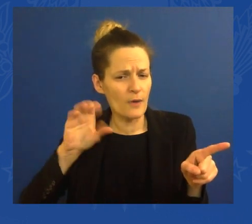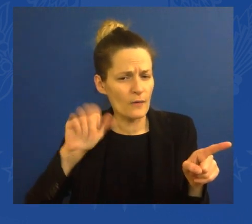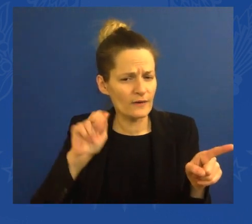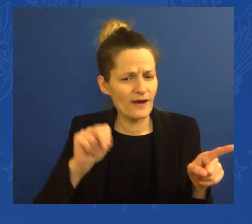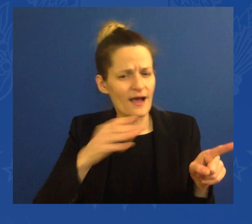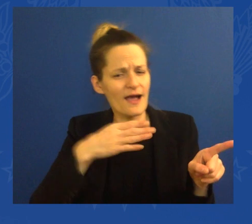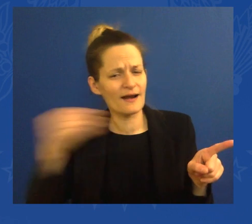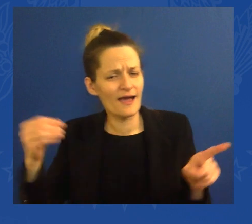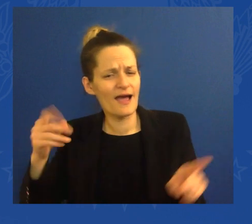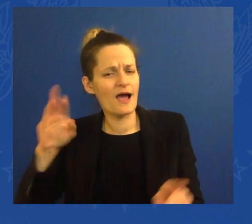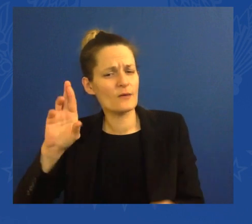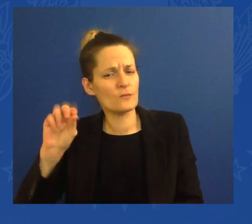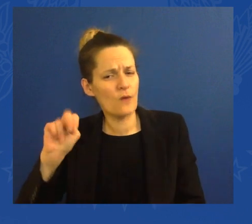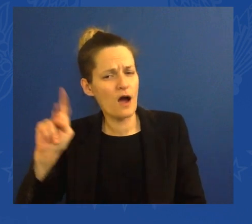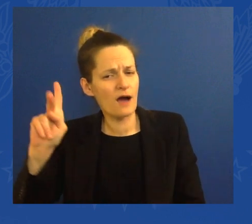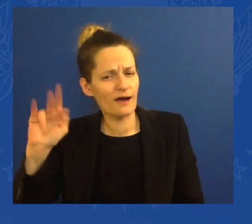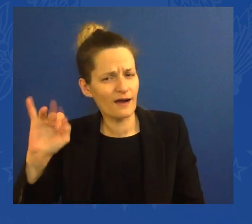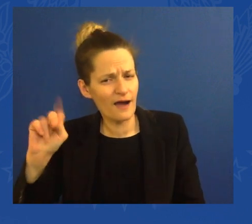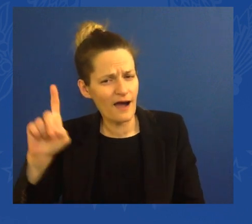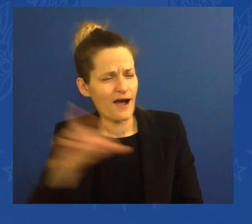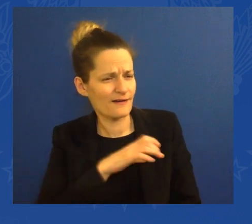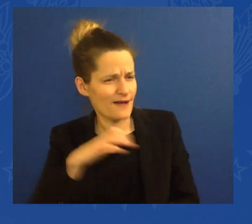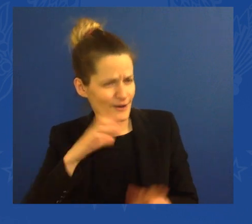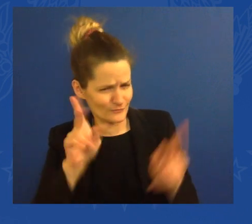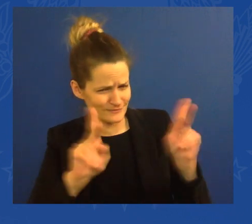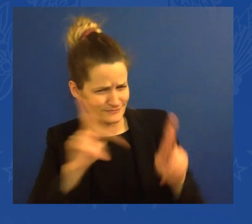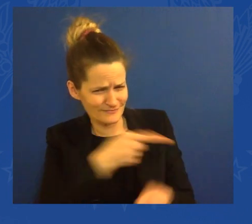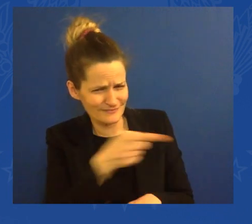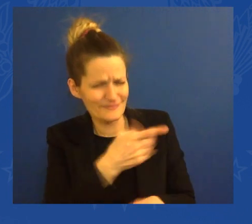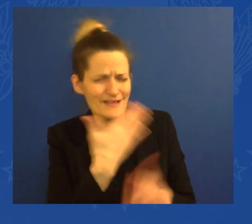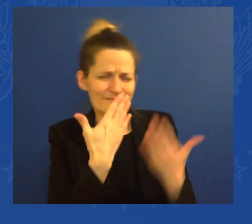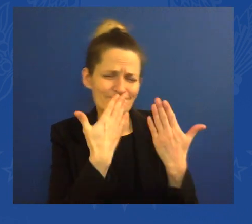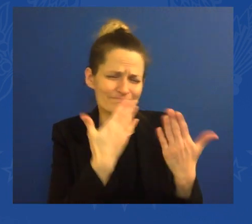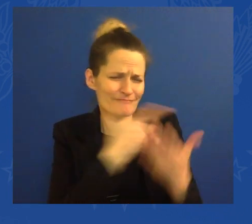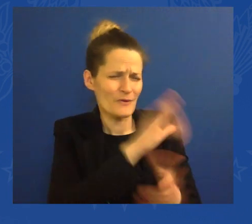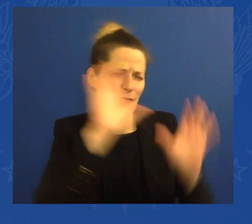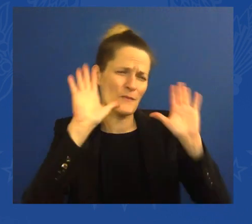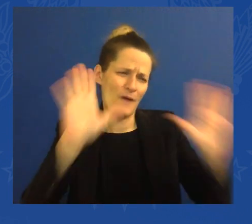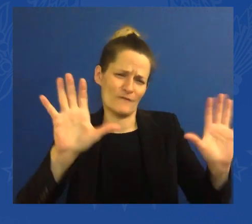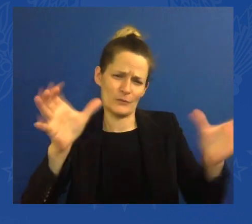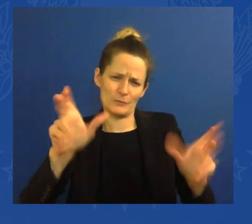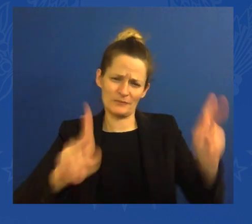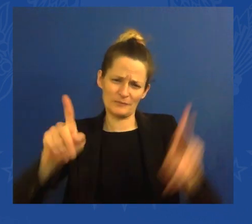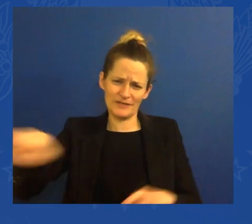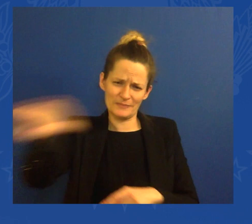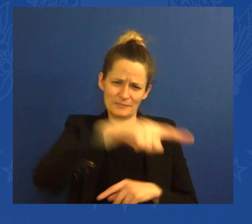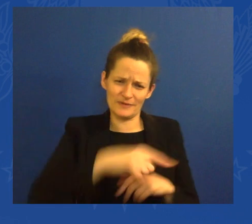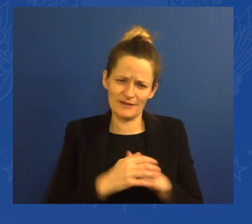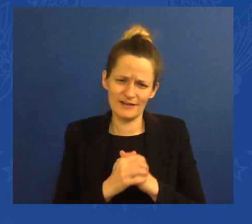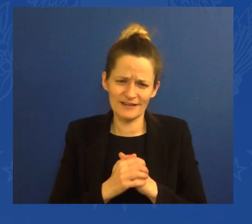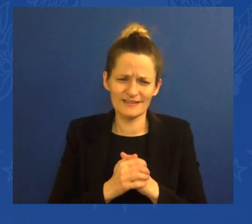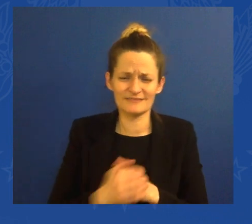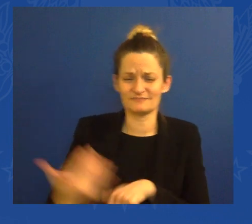Last night, I was with your senators and representatives, along with their colleagues in Congress, to speak about the state of the union.